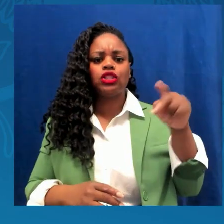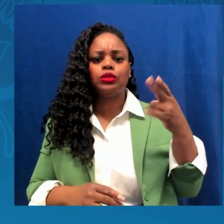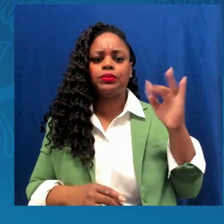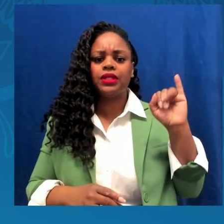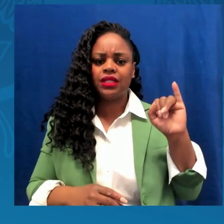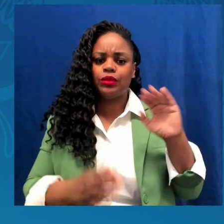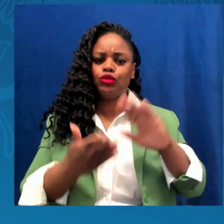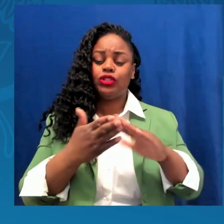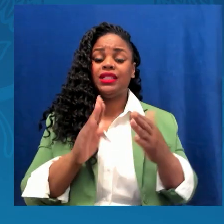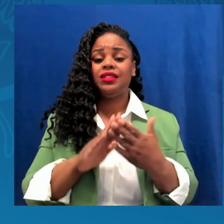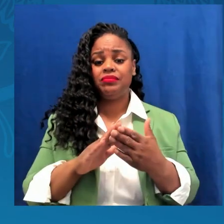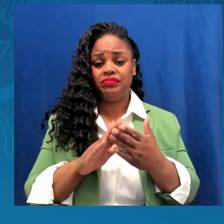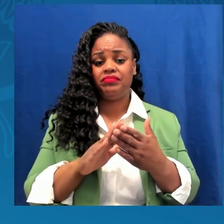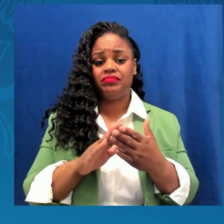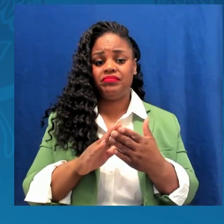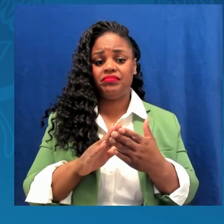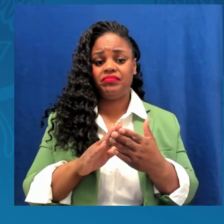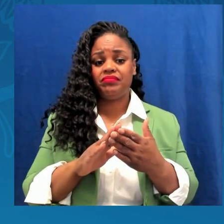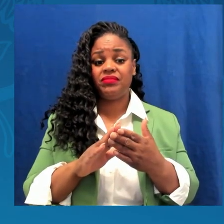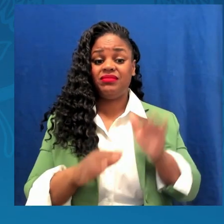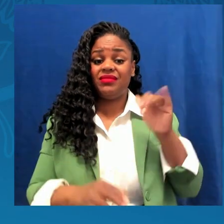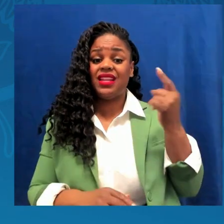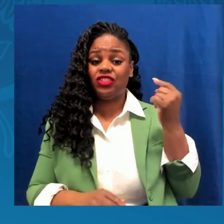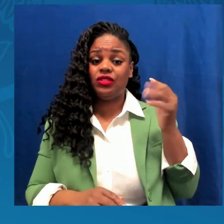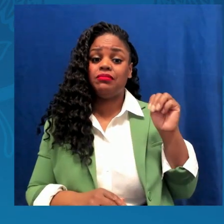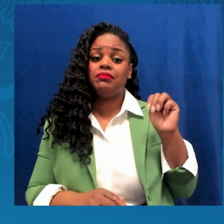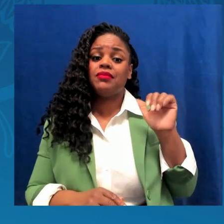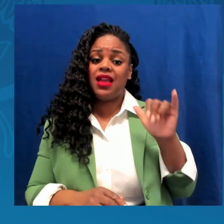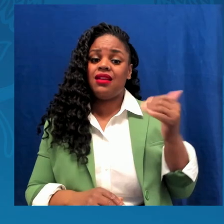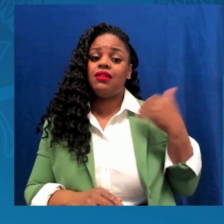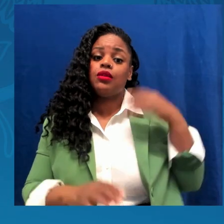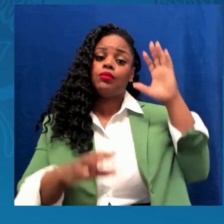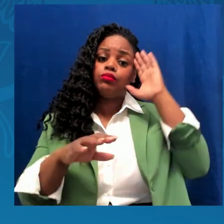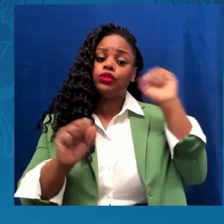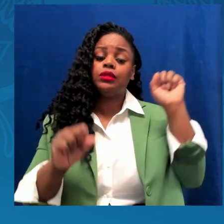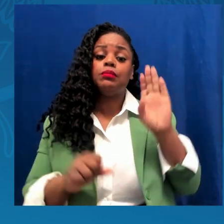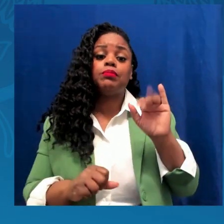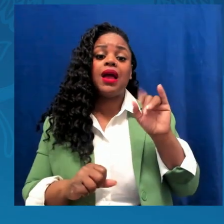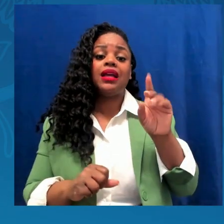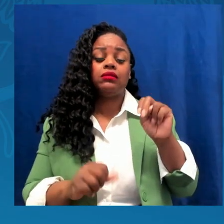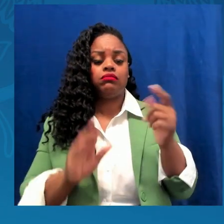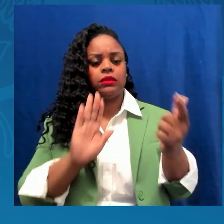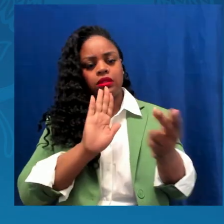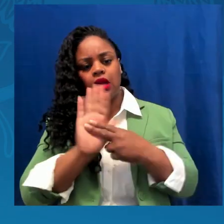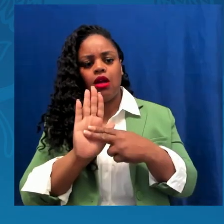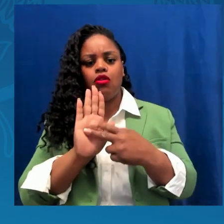Last May, President Biden signed into law the bipartisan COVID 19 Hate Crimes Act.